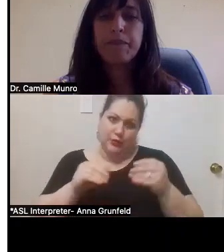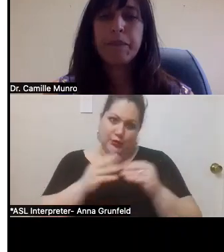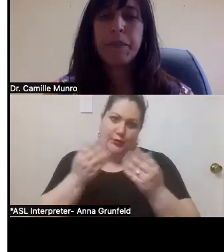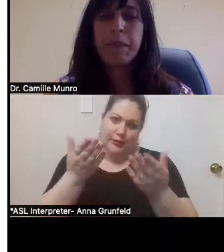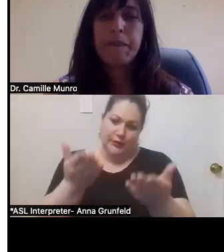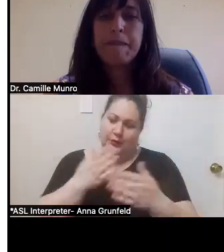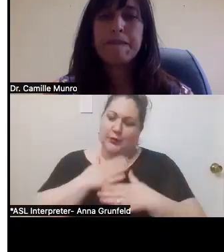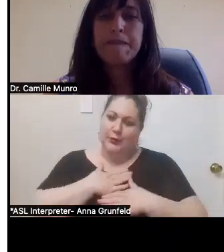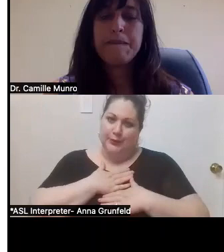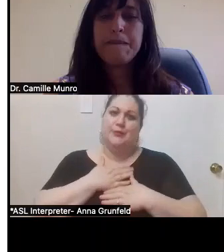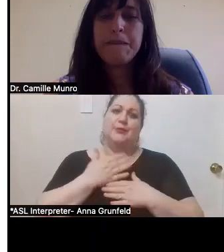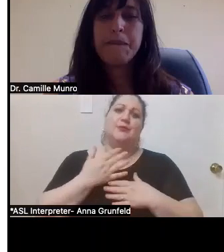So thank you so much.